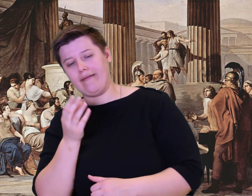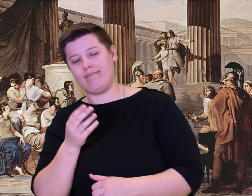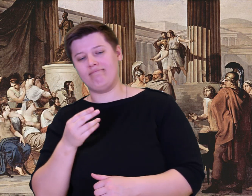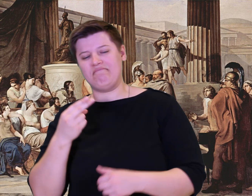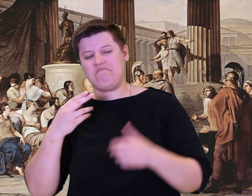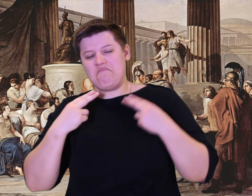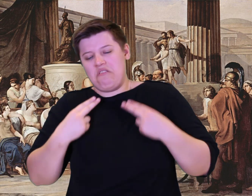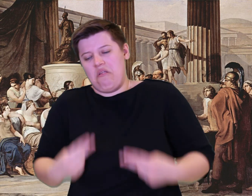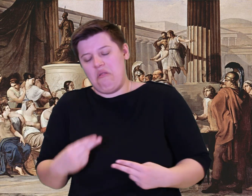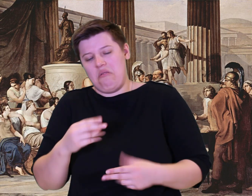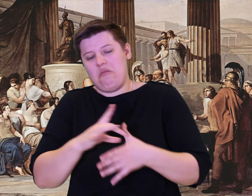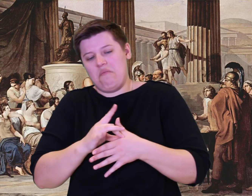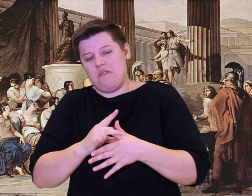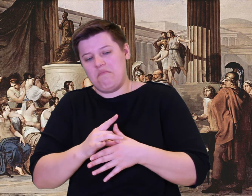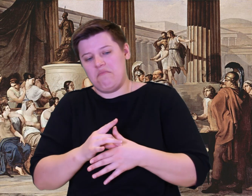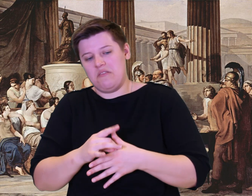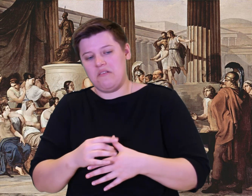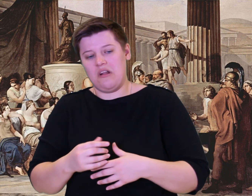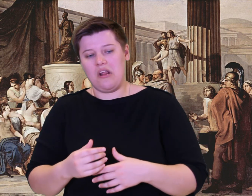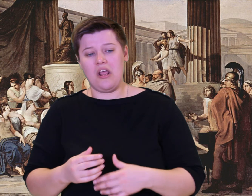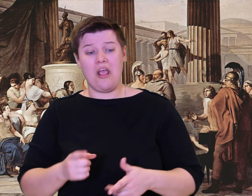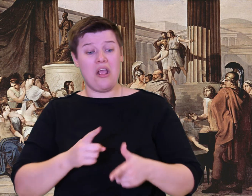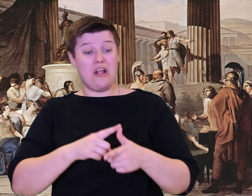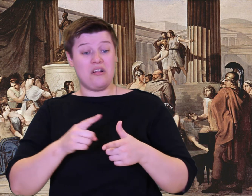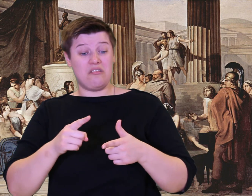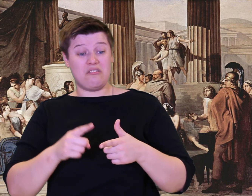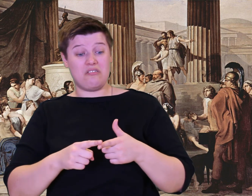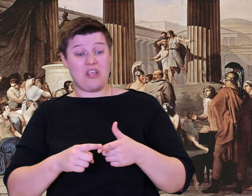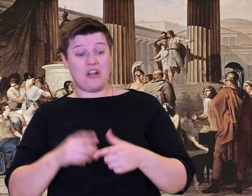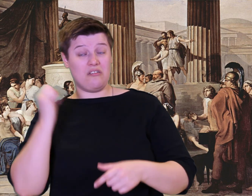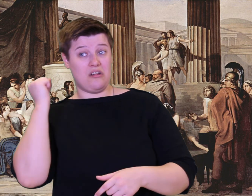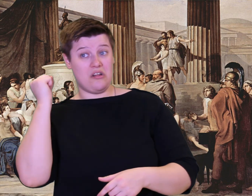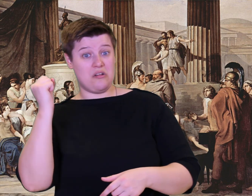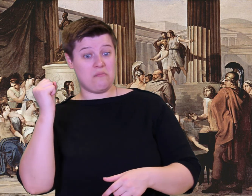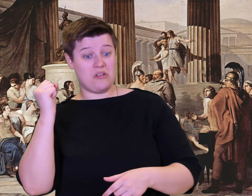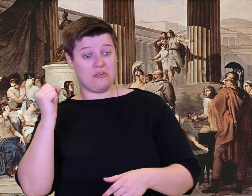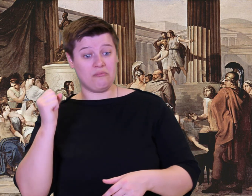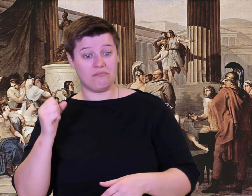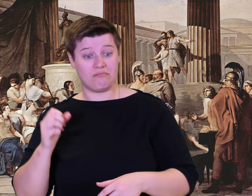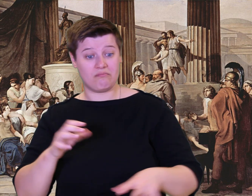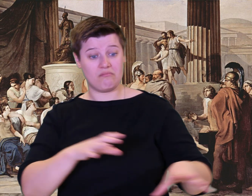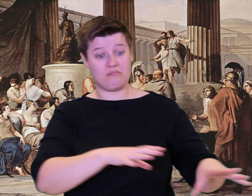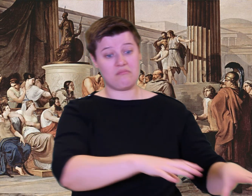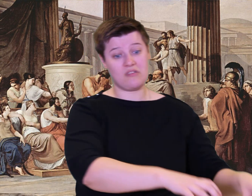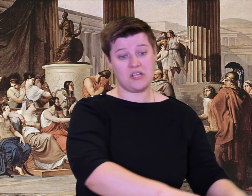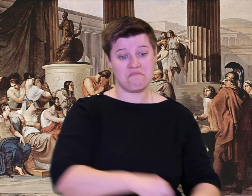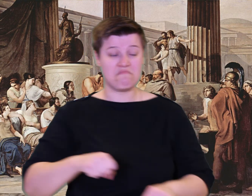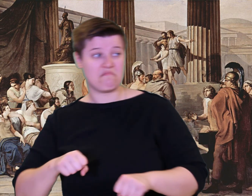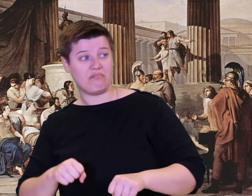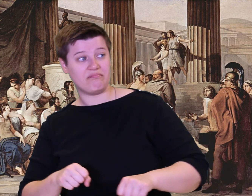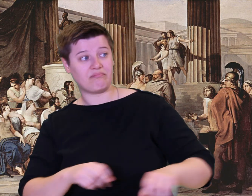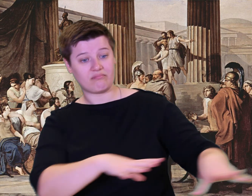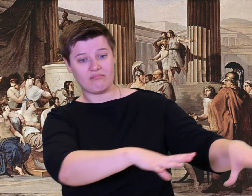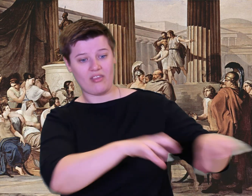Then he collapsed, fell on his back, and lay there, his massive neck askew.